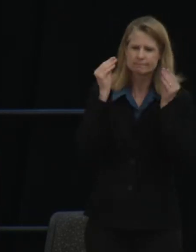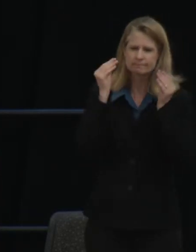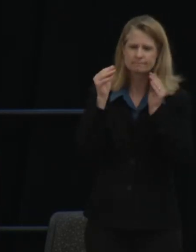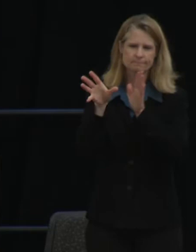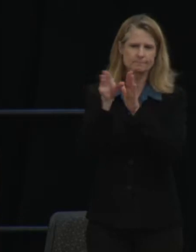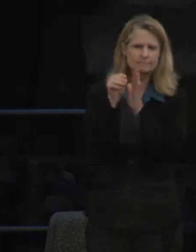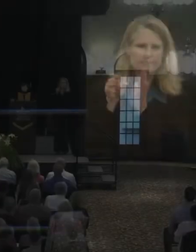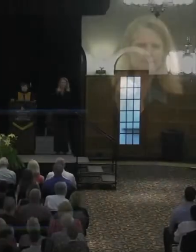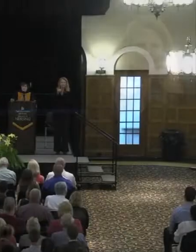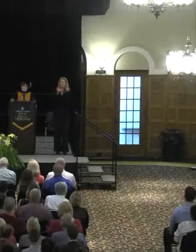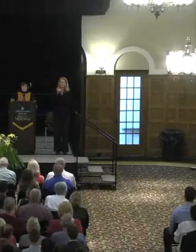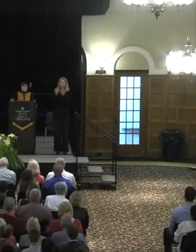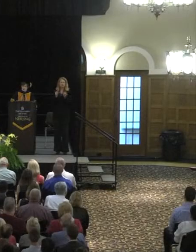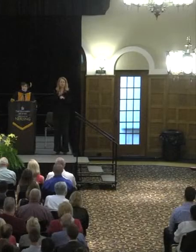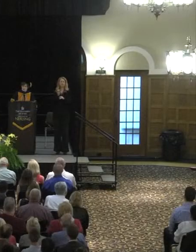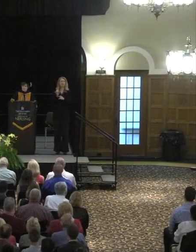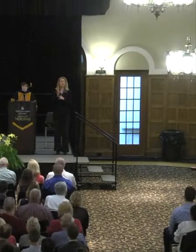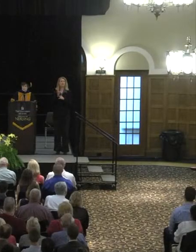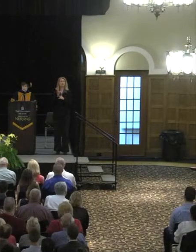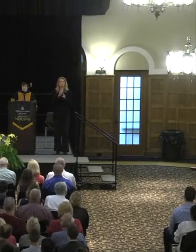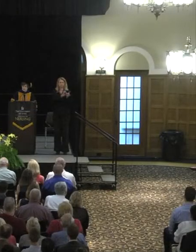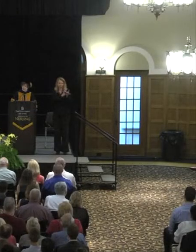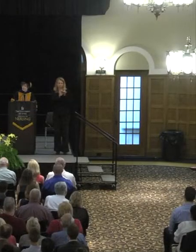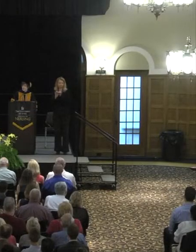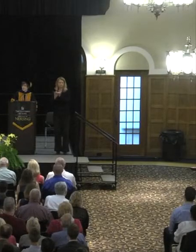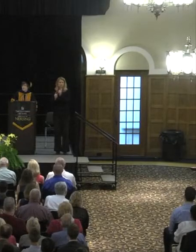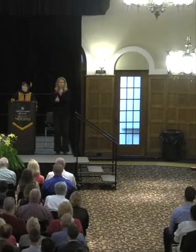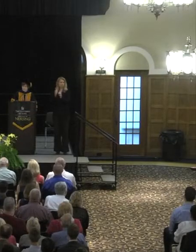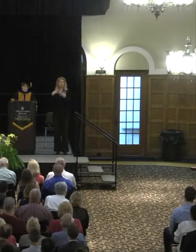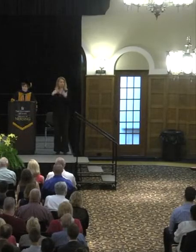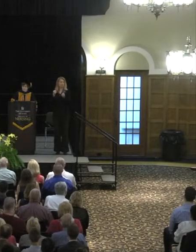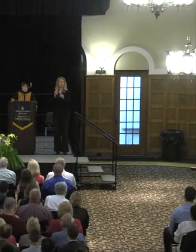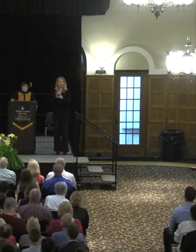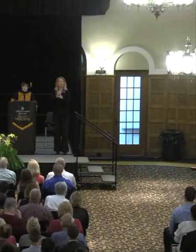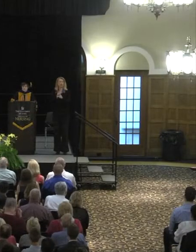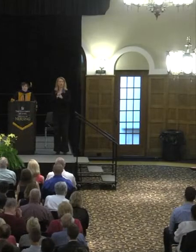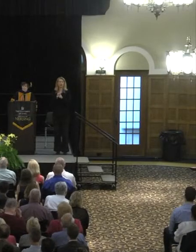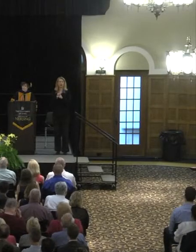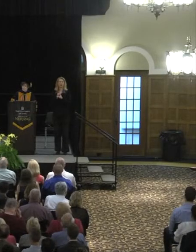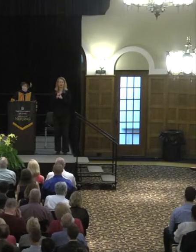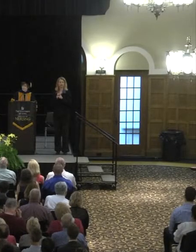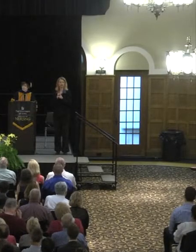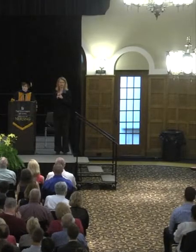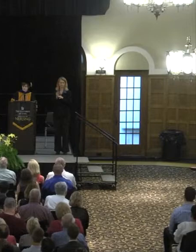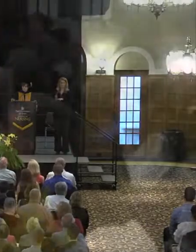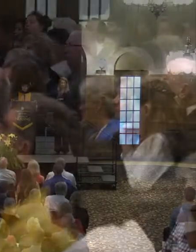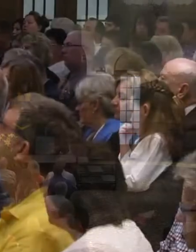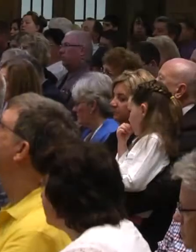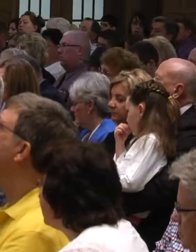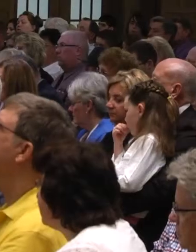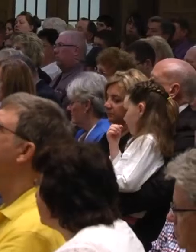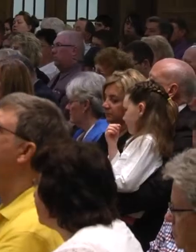is inextricably tied to most health care quality measures that have been targeted for improvement